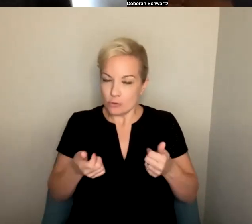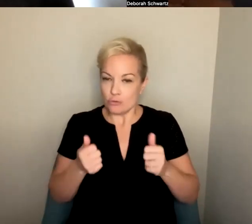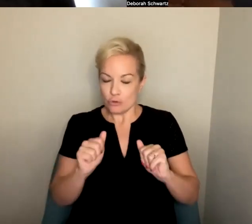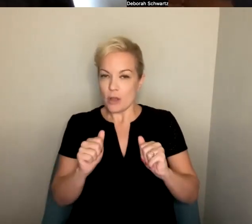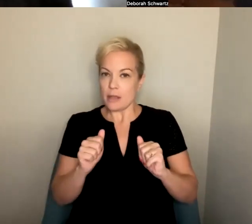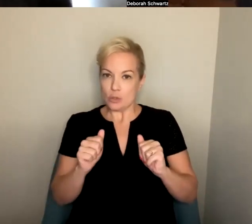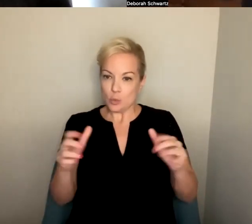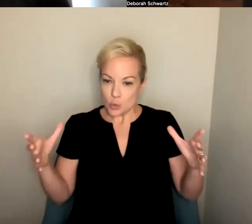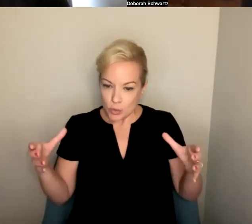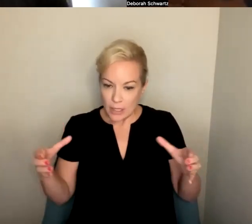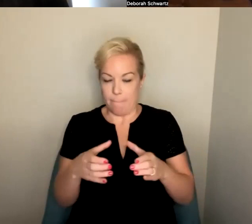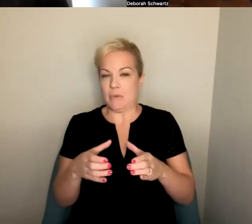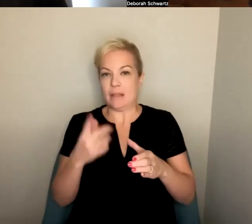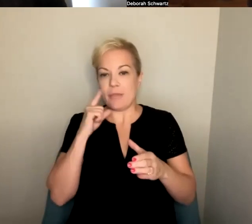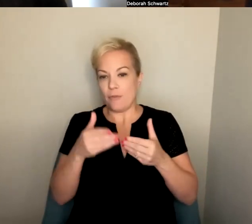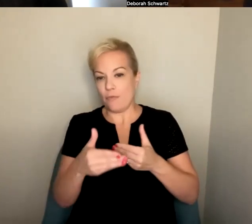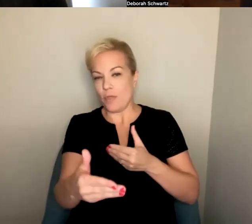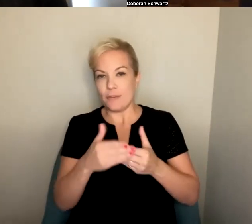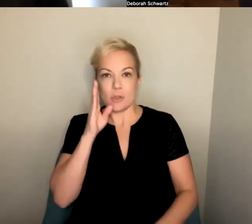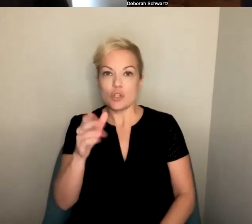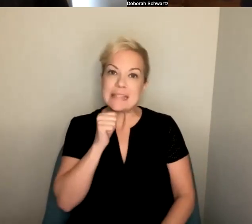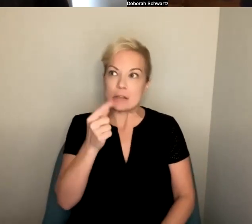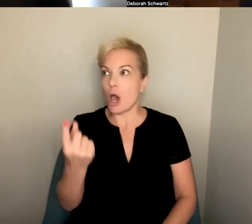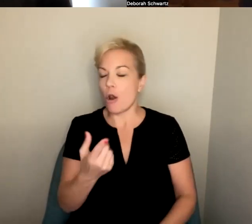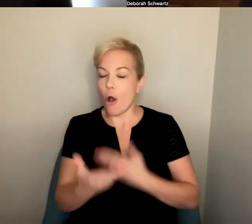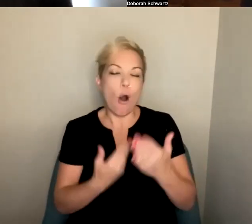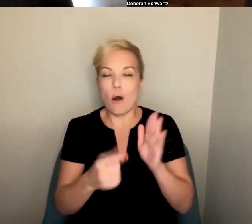you know. It's not all doom and gloom, but it's there's still a lot of work to be done.